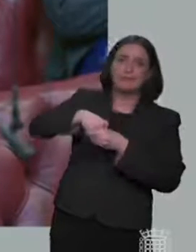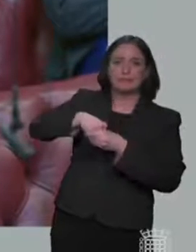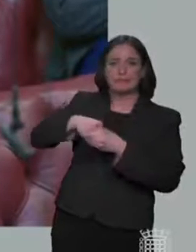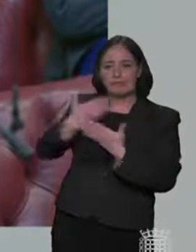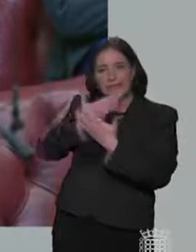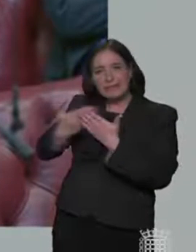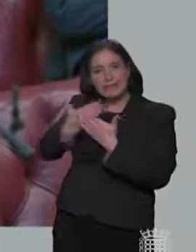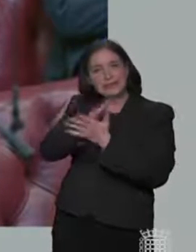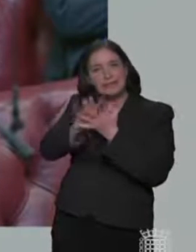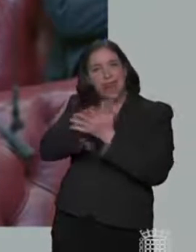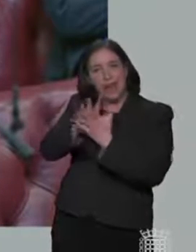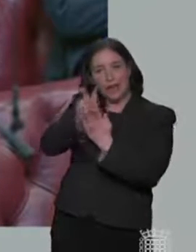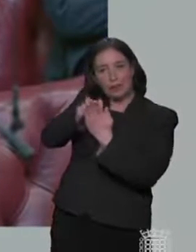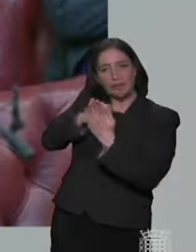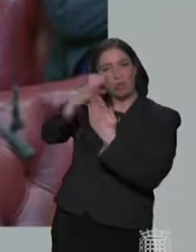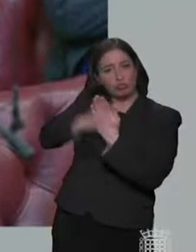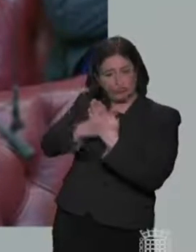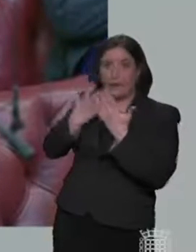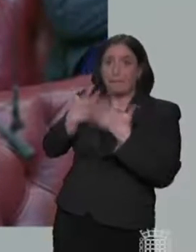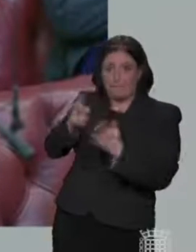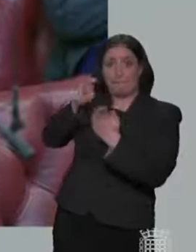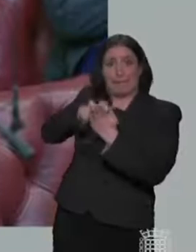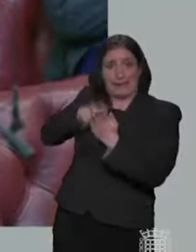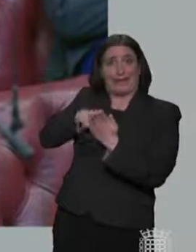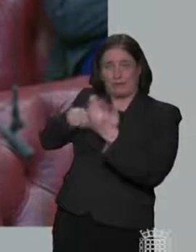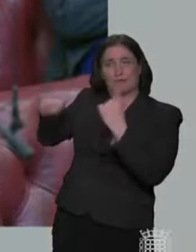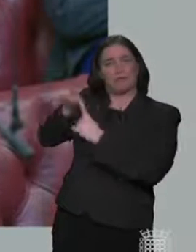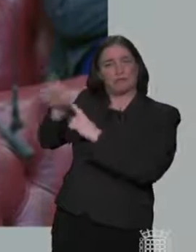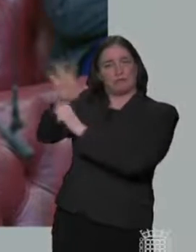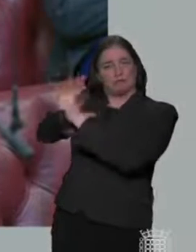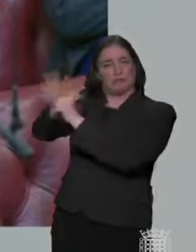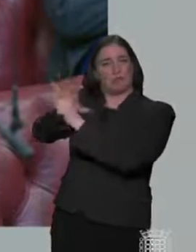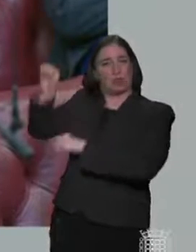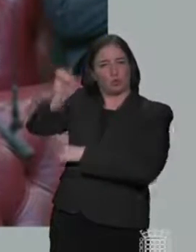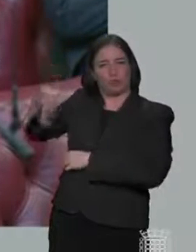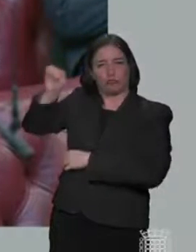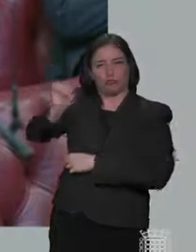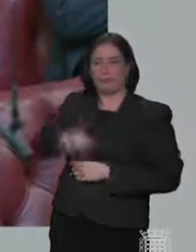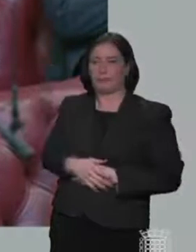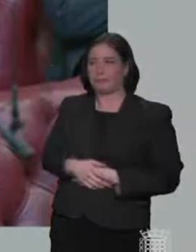and this in turn had two important benefits the first was a wider awareness of sign language